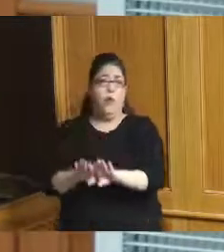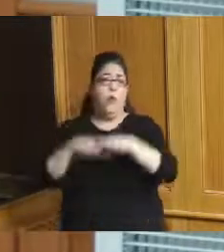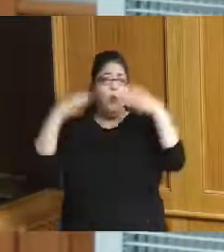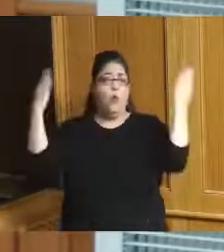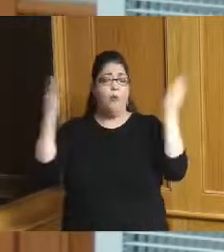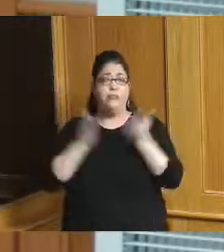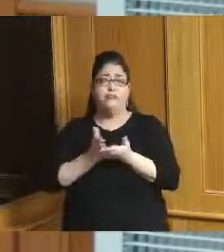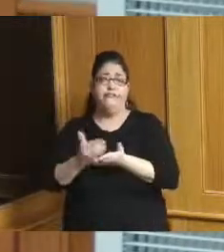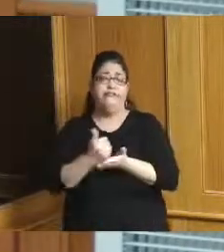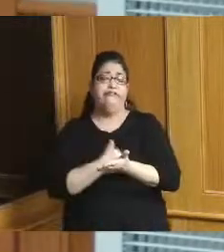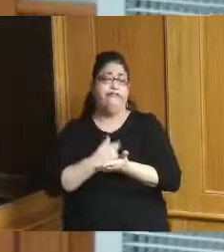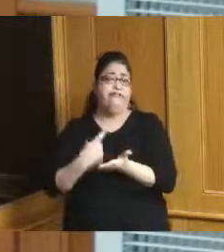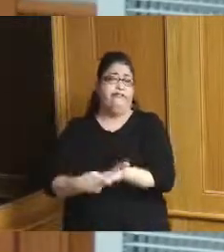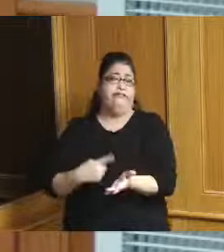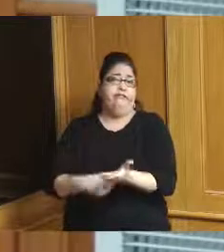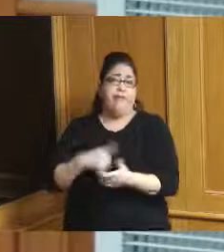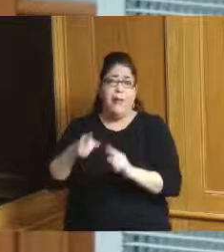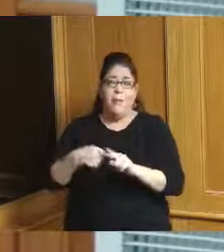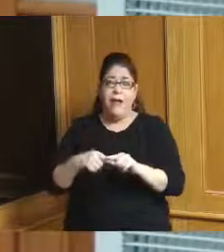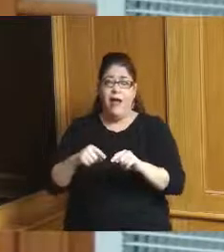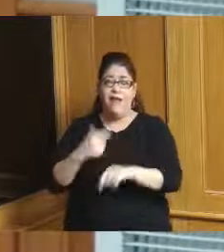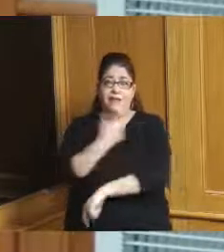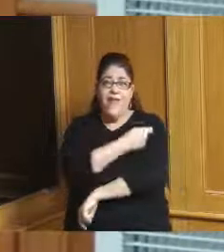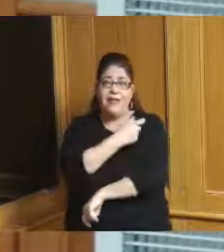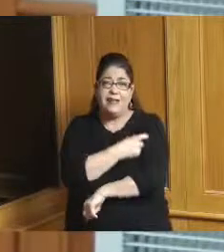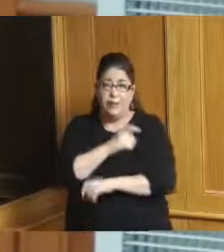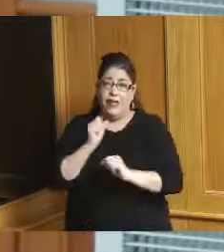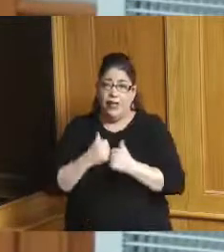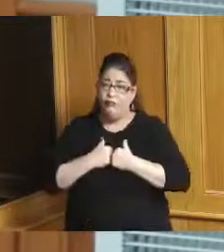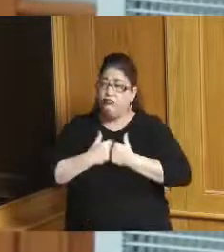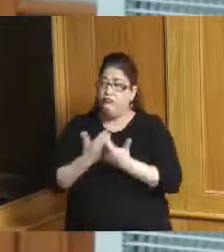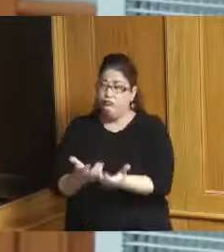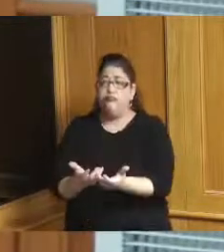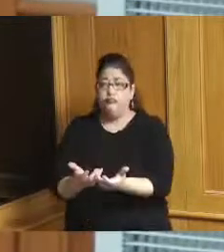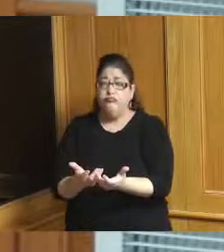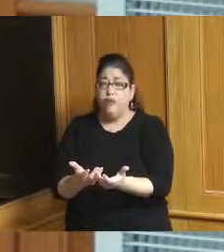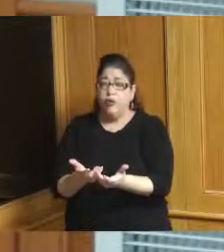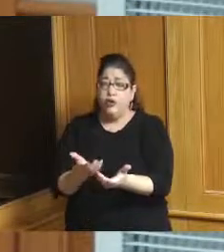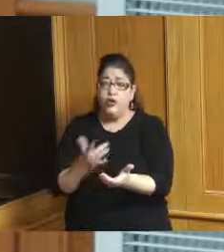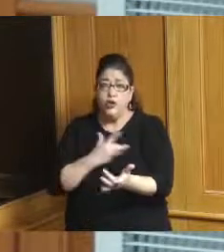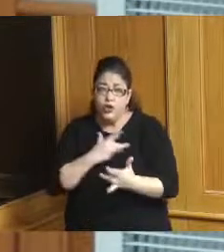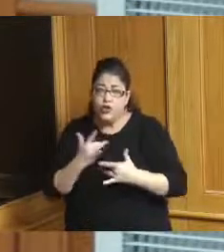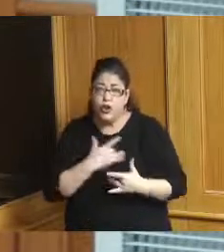the vaccine so that you can really share here's what here are my concerns and so you know this the